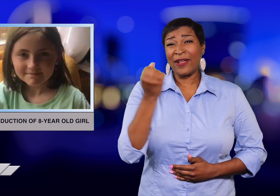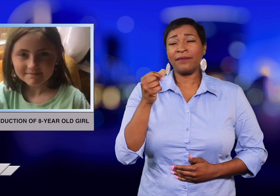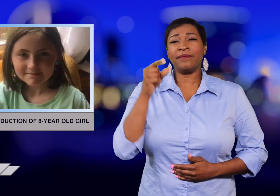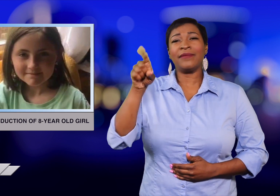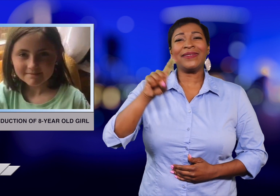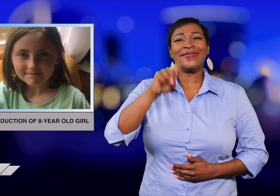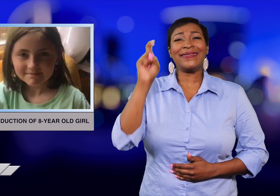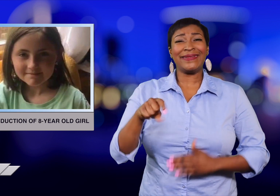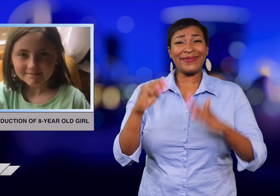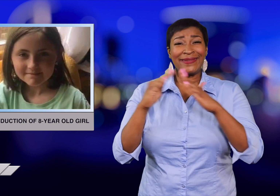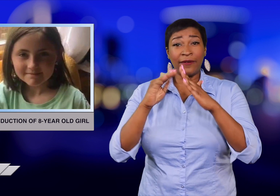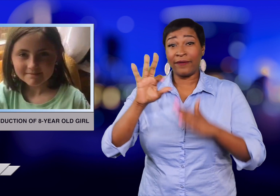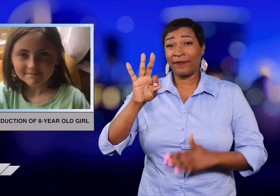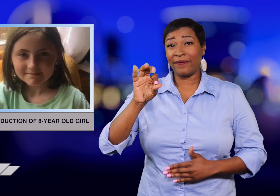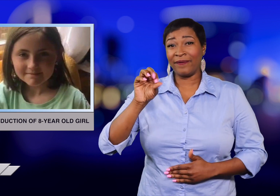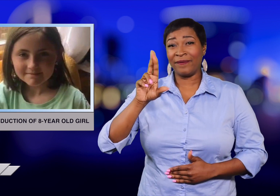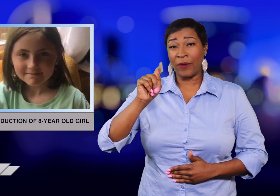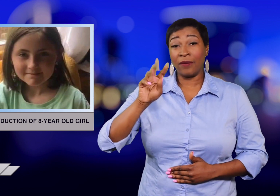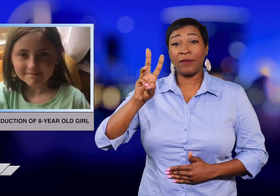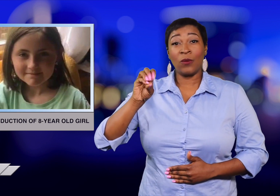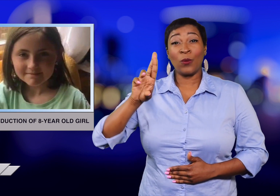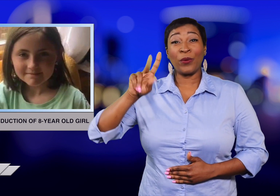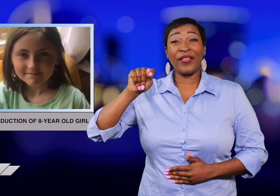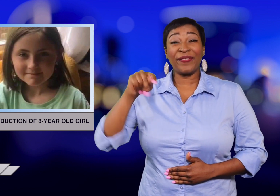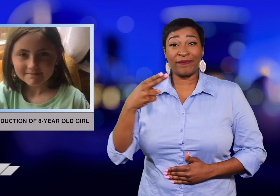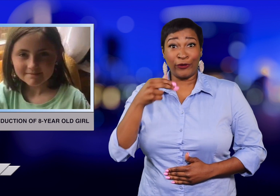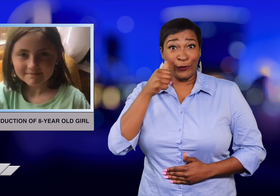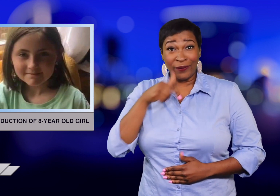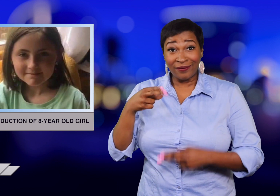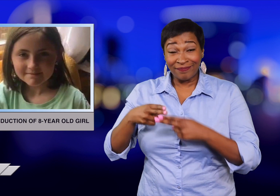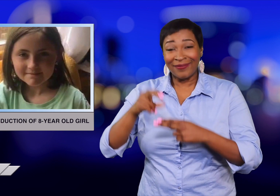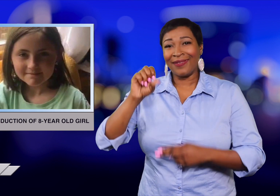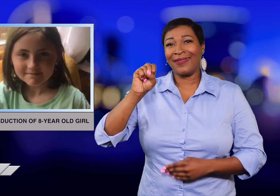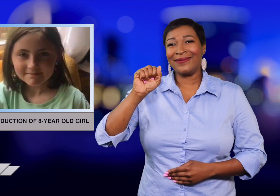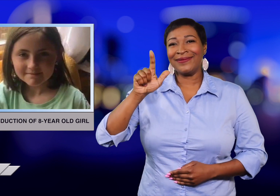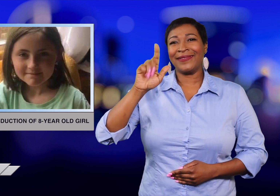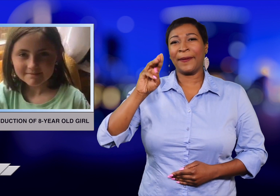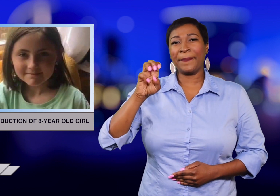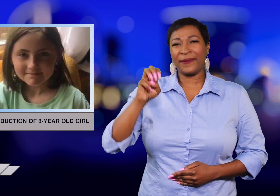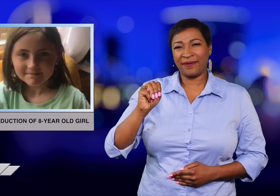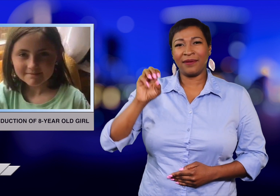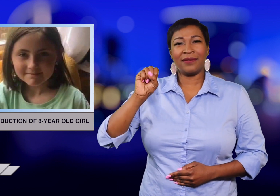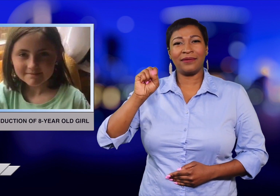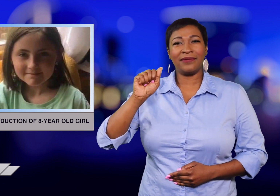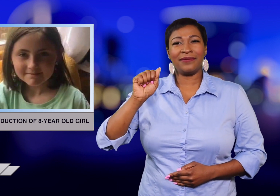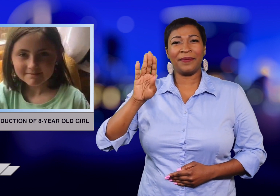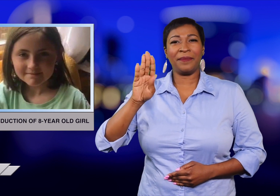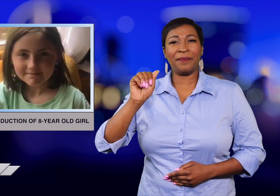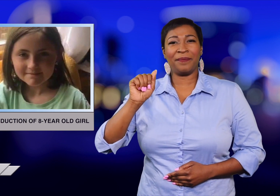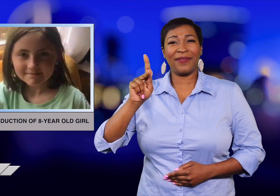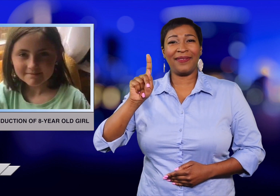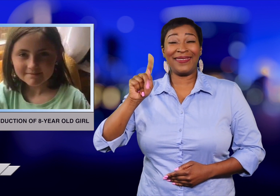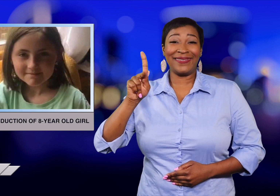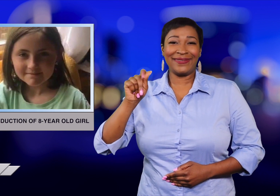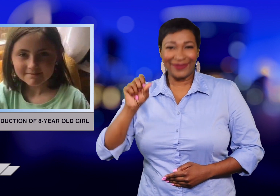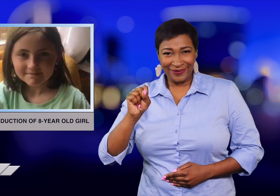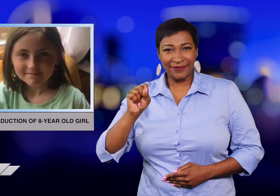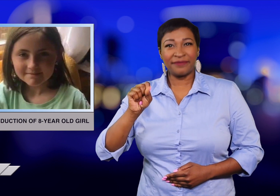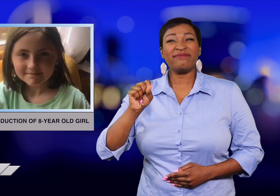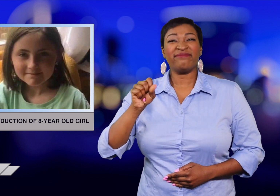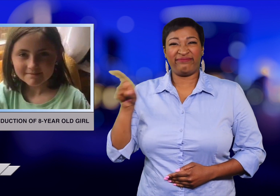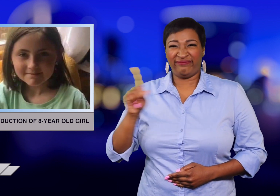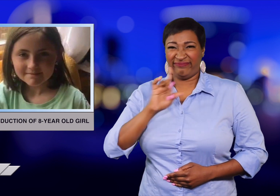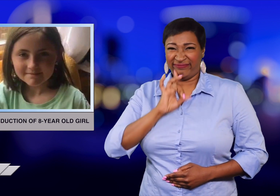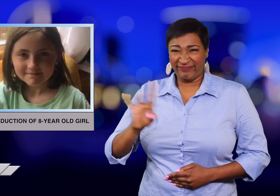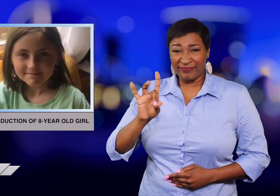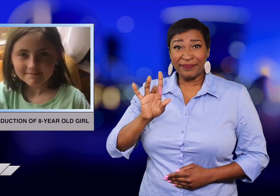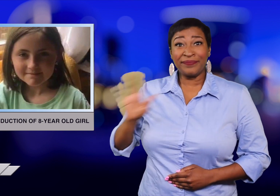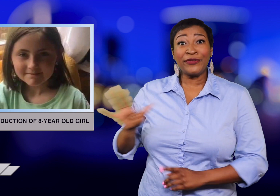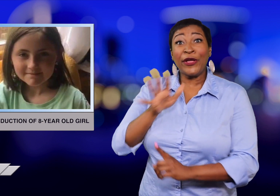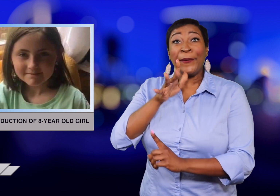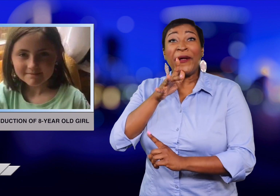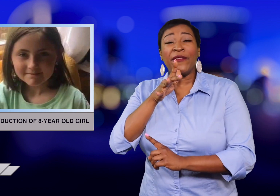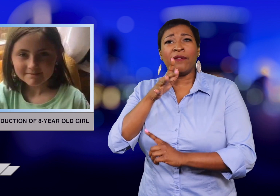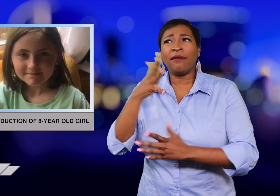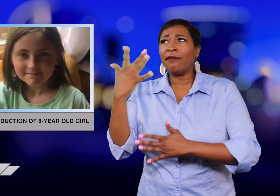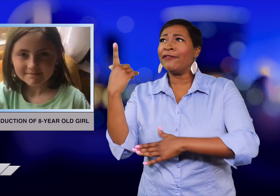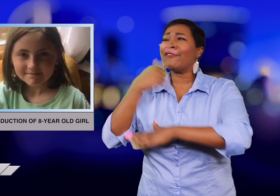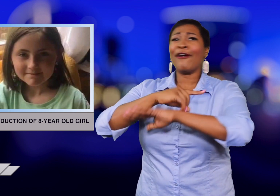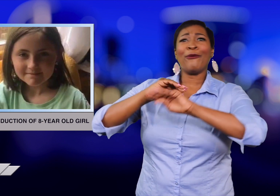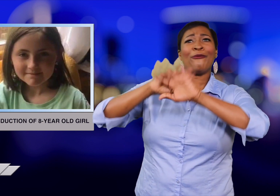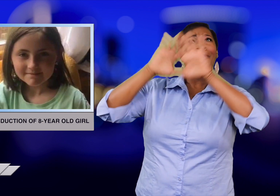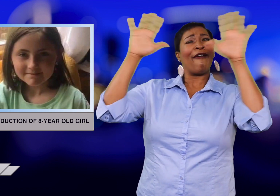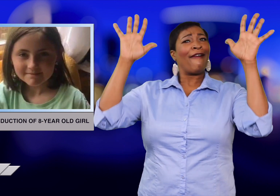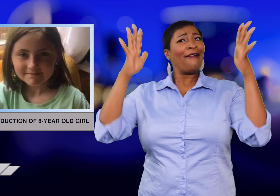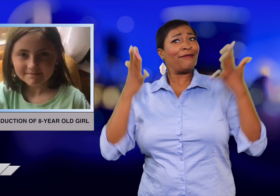On Saturday 8-year-old Salem Sabatka and her mother were walking through their Fort Worth,